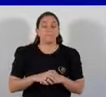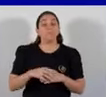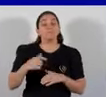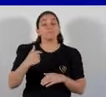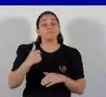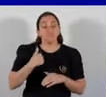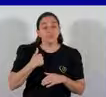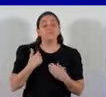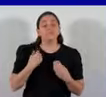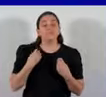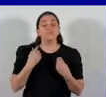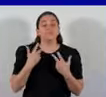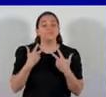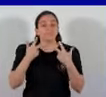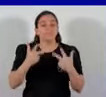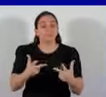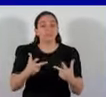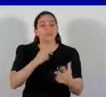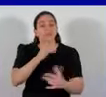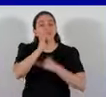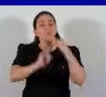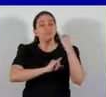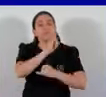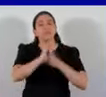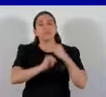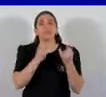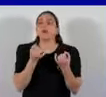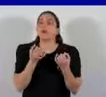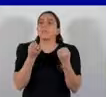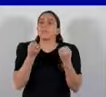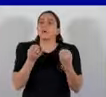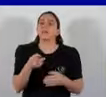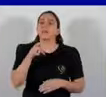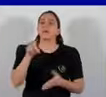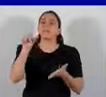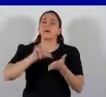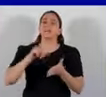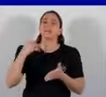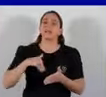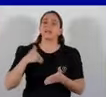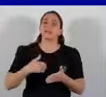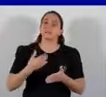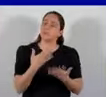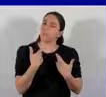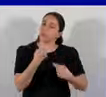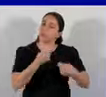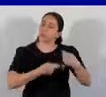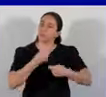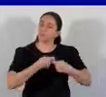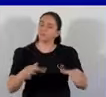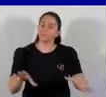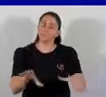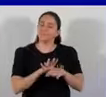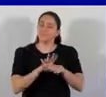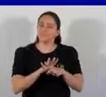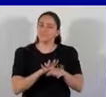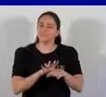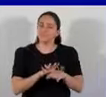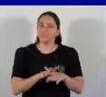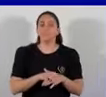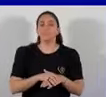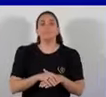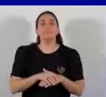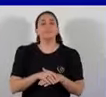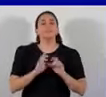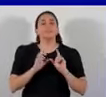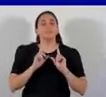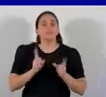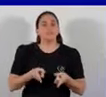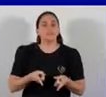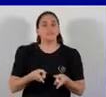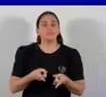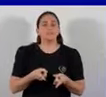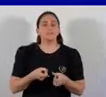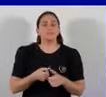And why those who bet on Argentina are going to keep winning